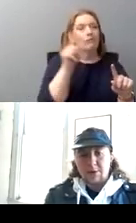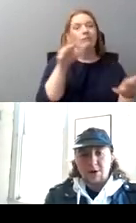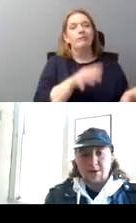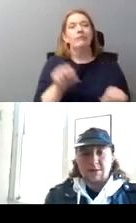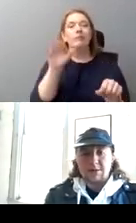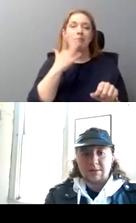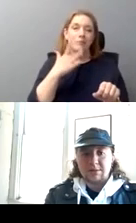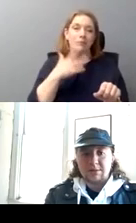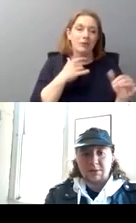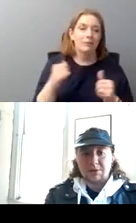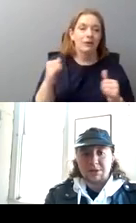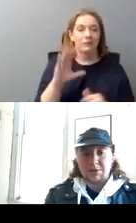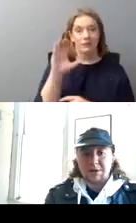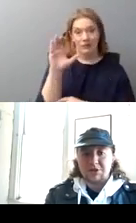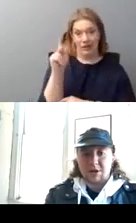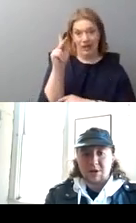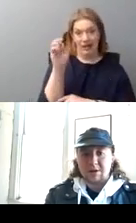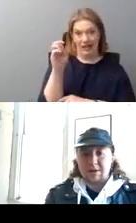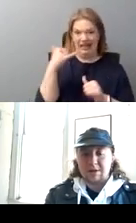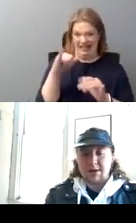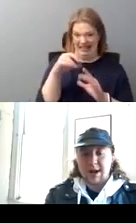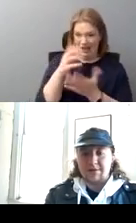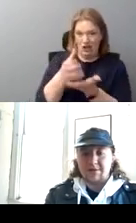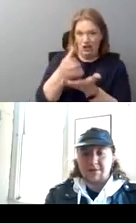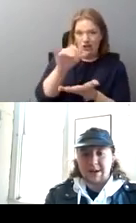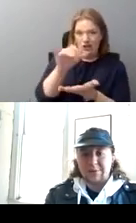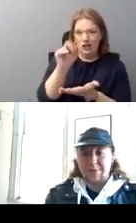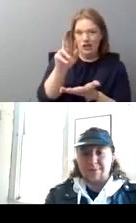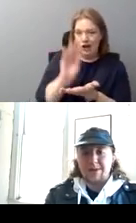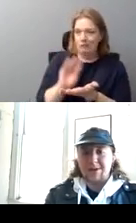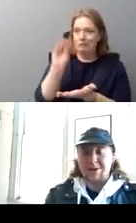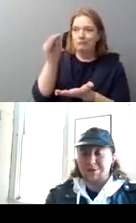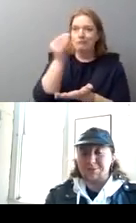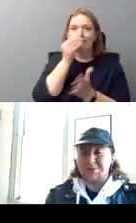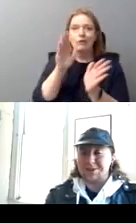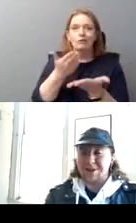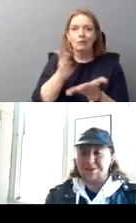party sits, still sealed, in a jar in a display cabinet in the dining room. It looks pretty gross.